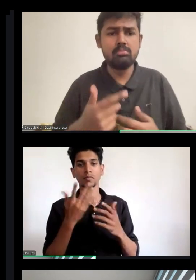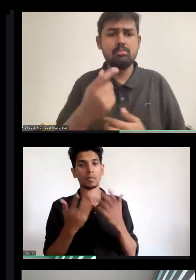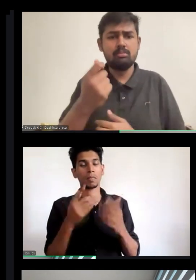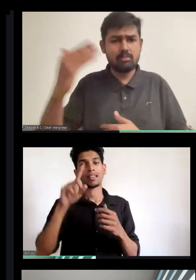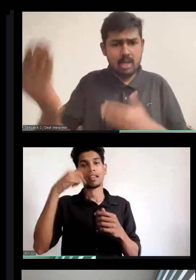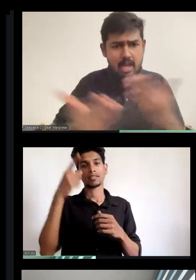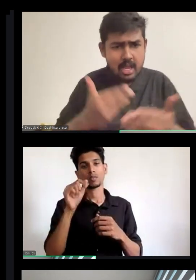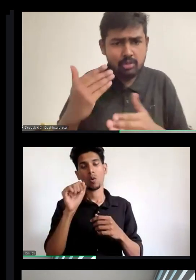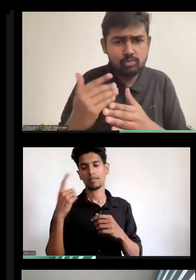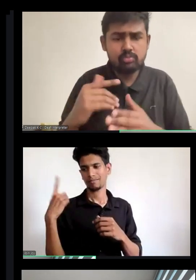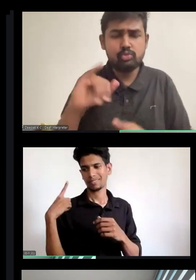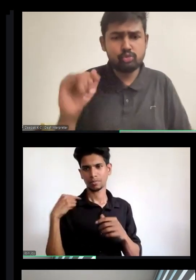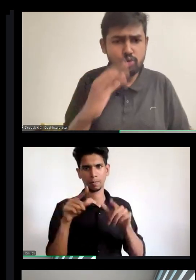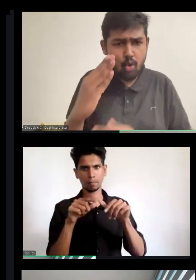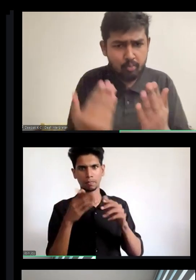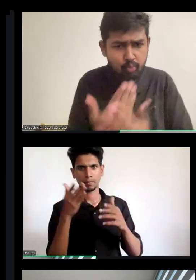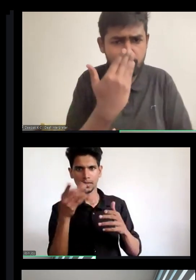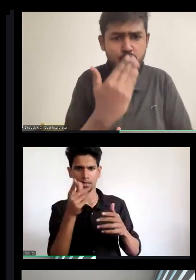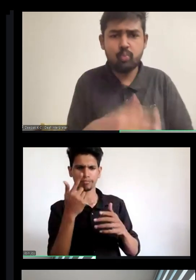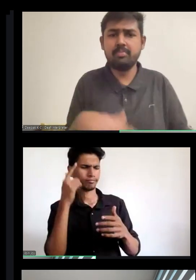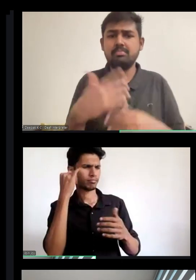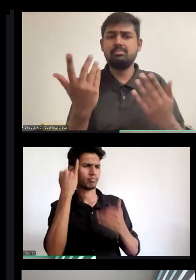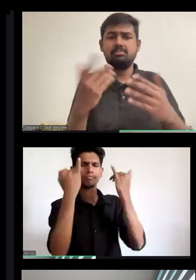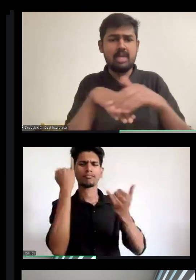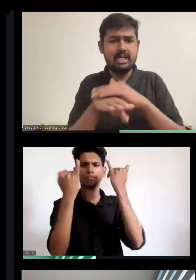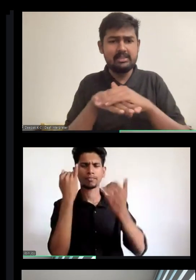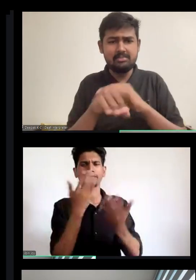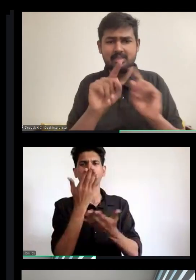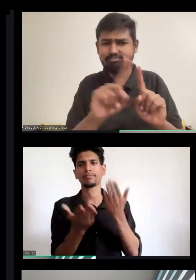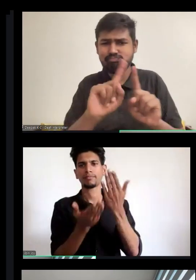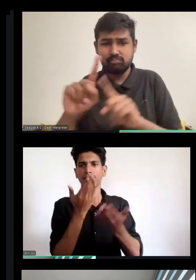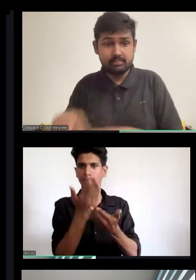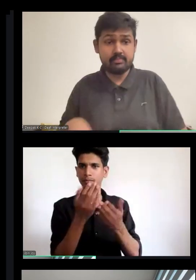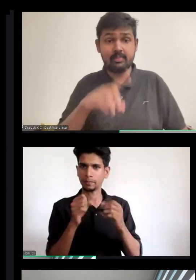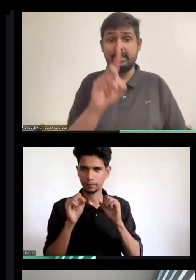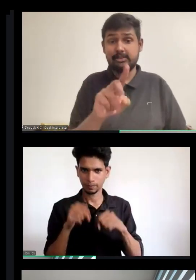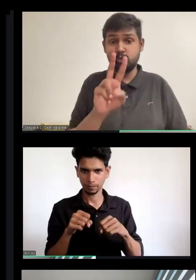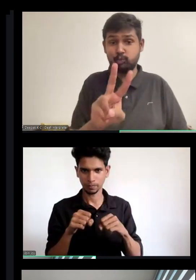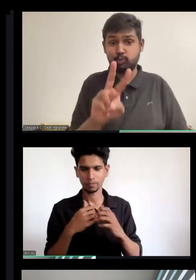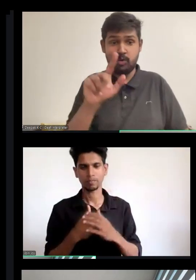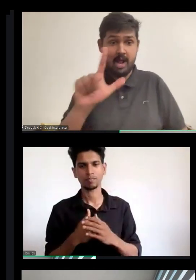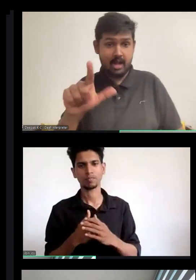In D2L, accessibility is on the recurring agenda in many contexts in leaders' meetings.